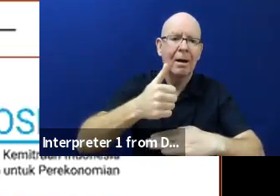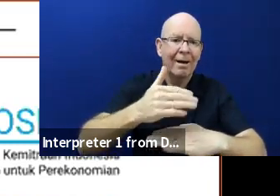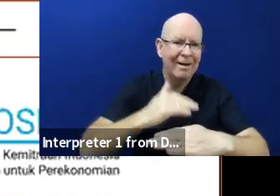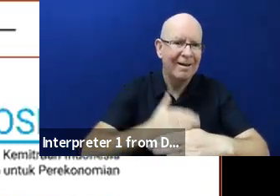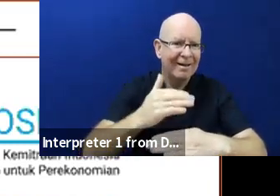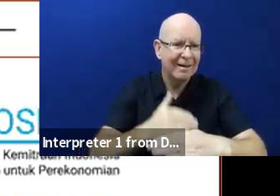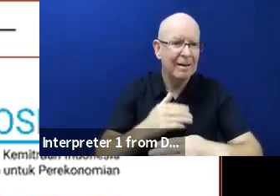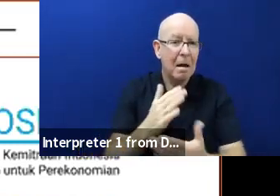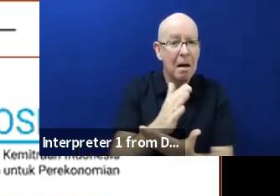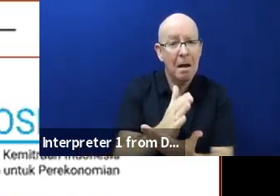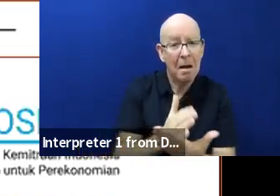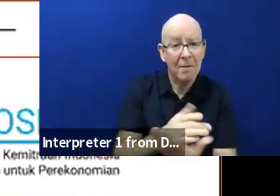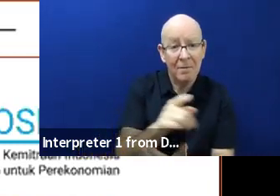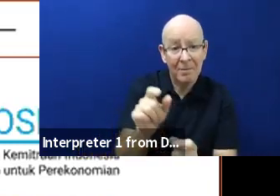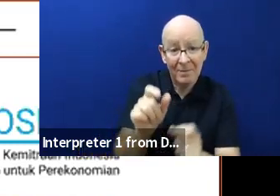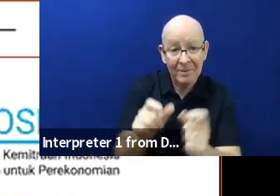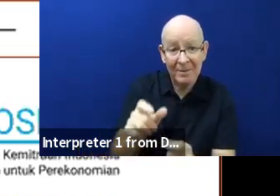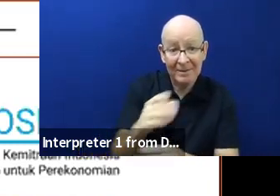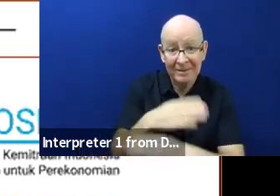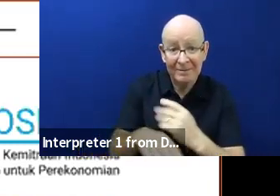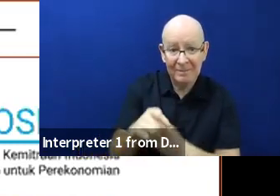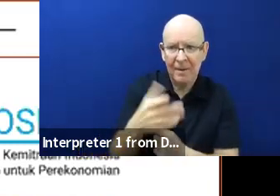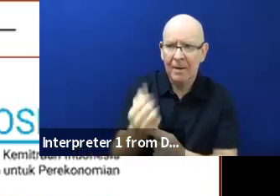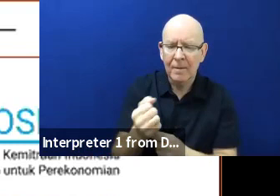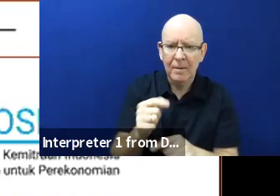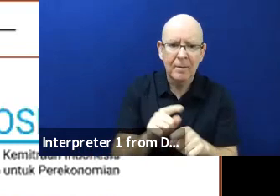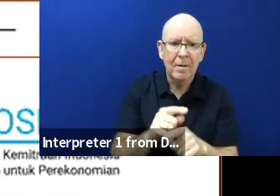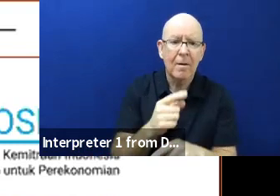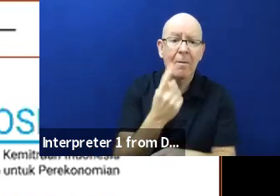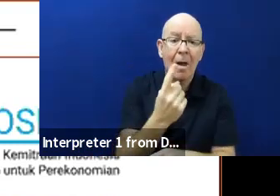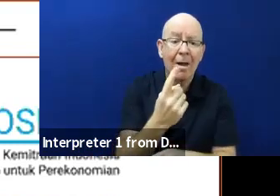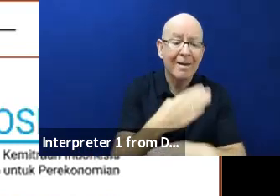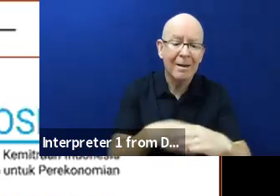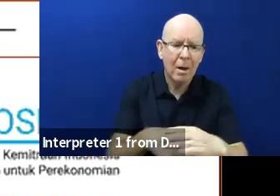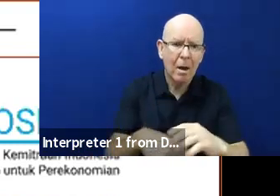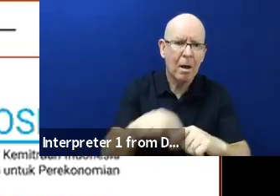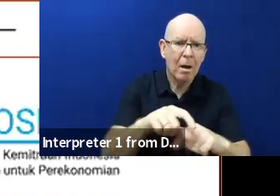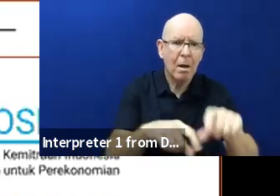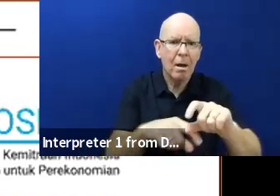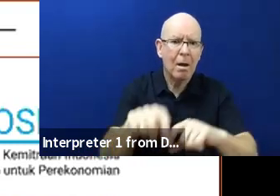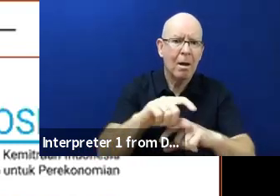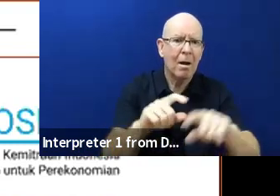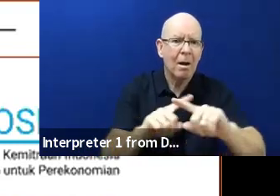that there are quite a lot of participation gaps, very briefly on the left-hand side, sorry for the